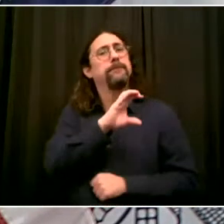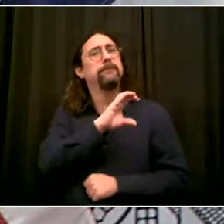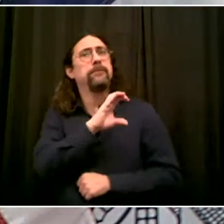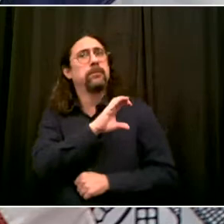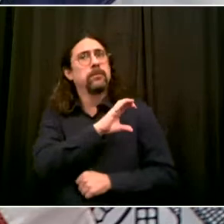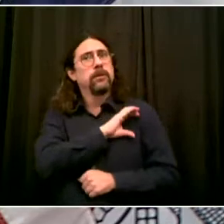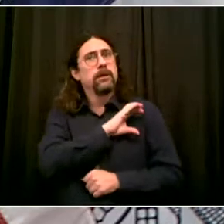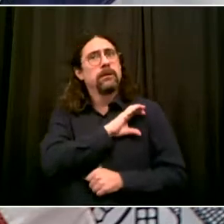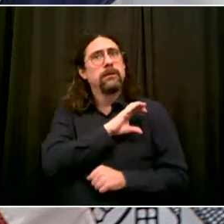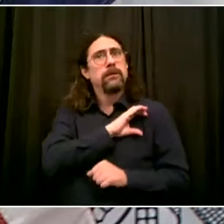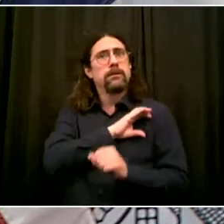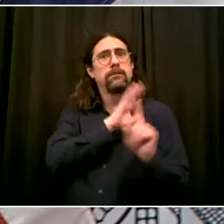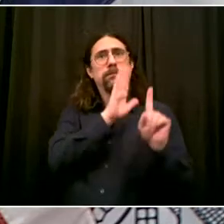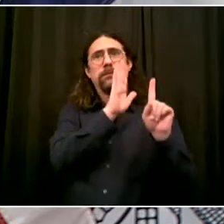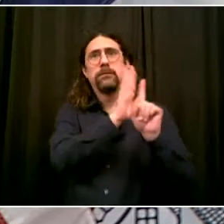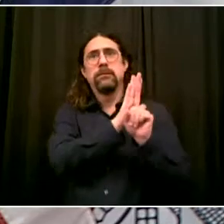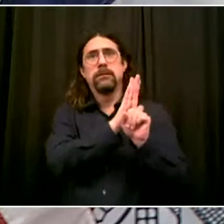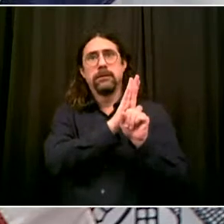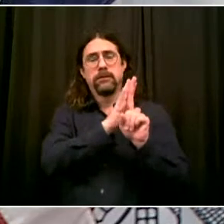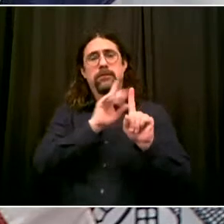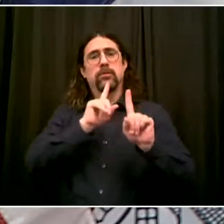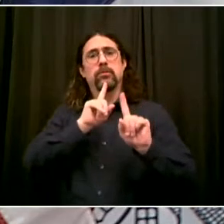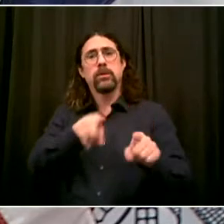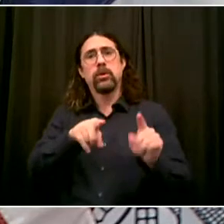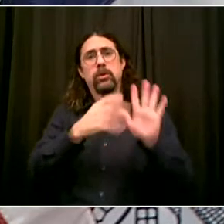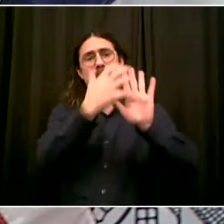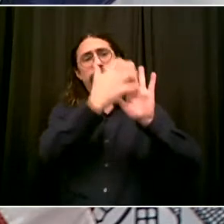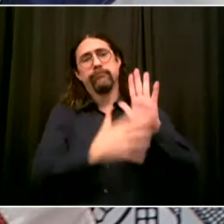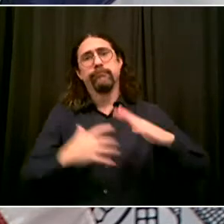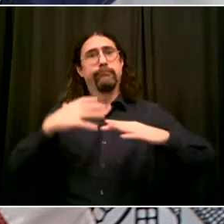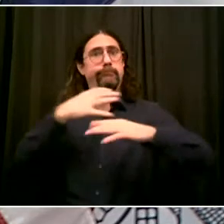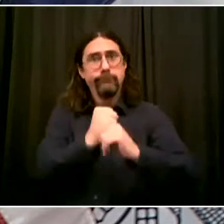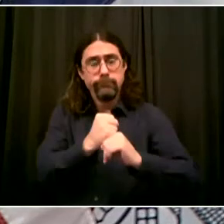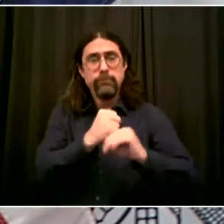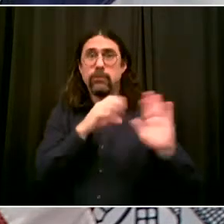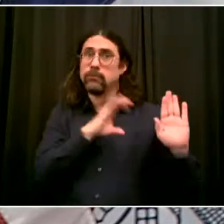SHOOTINGS IIN NEW YORK CITY HAVE INCCREASSD EBB Y AAOLMSS9T 5%5% LT AS YEAR. NUMBER OF ARRESTS